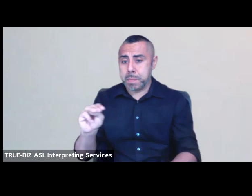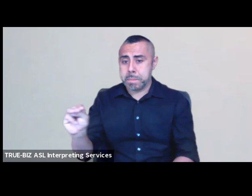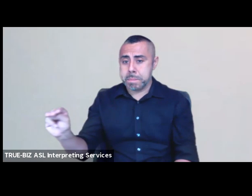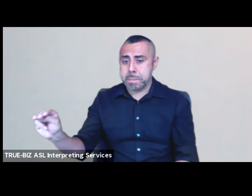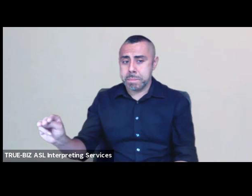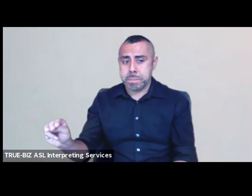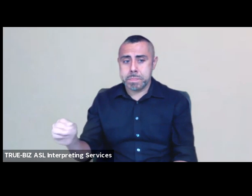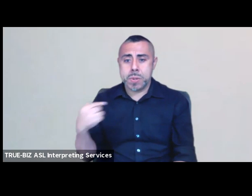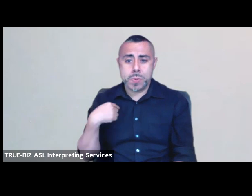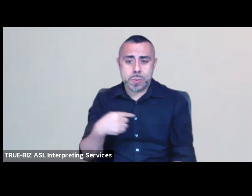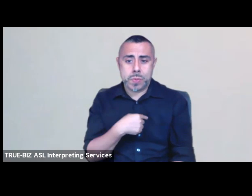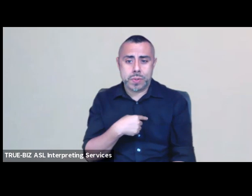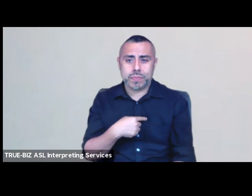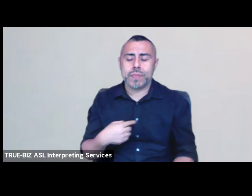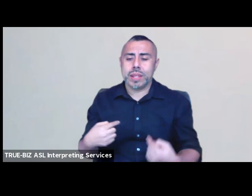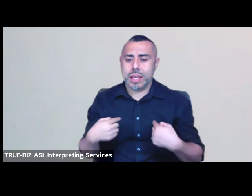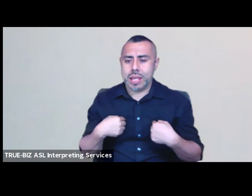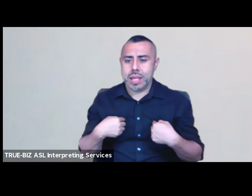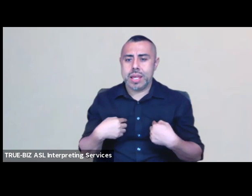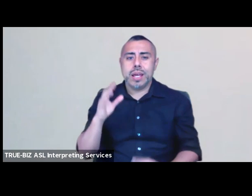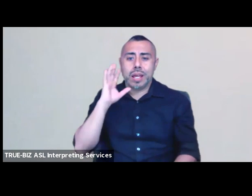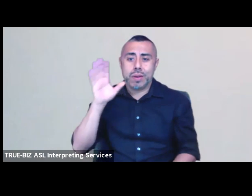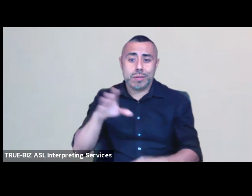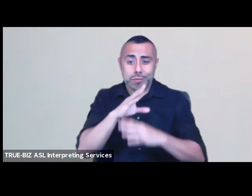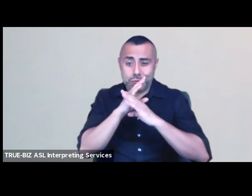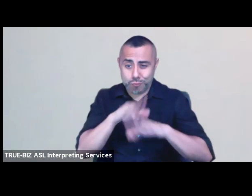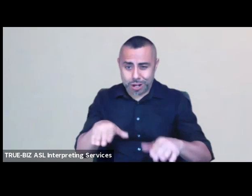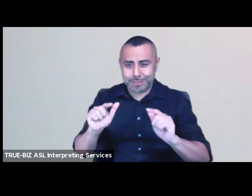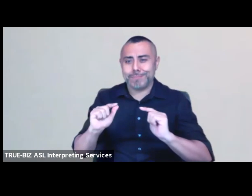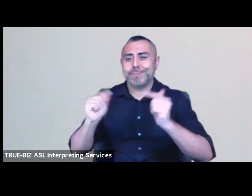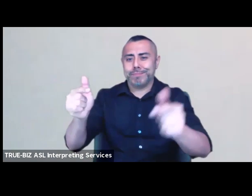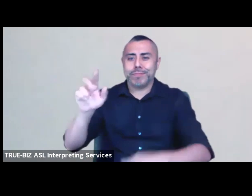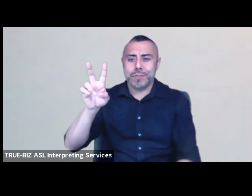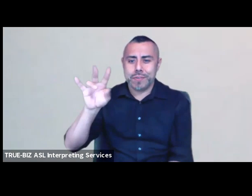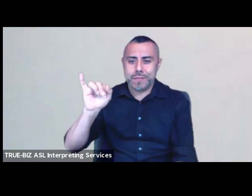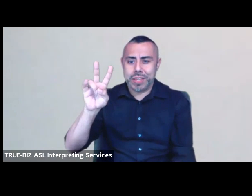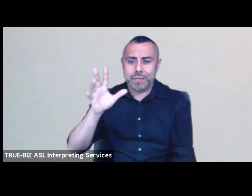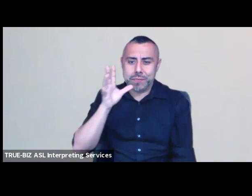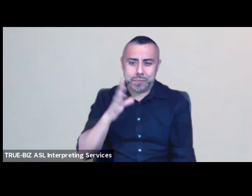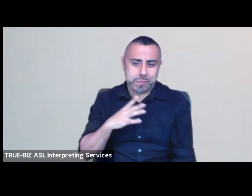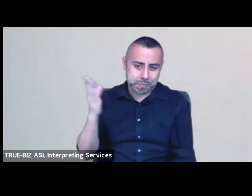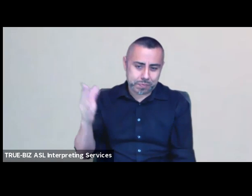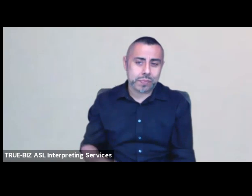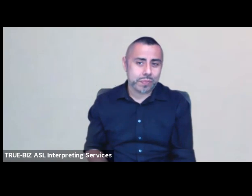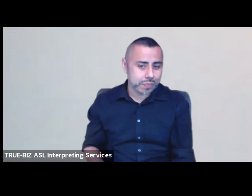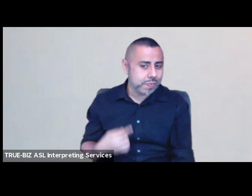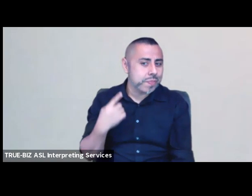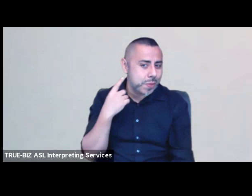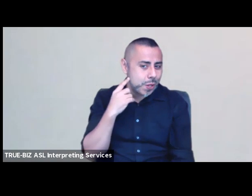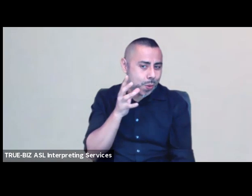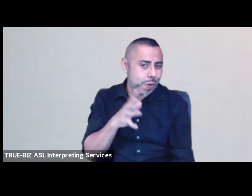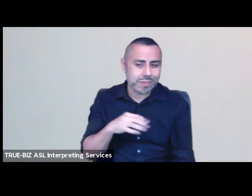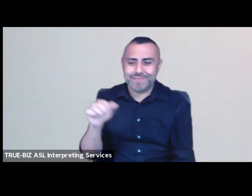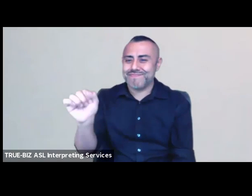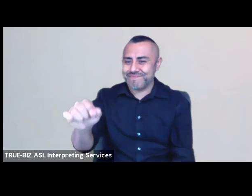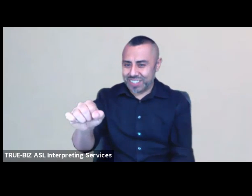I'm gonna turn this over, I'm gonna be quiet, turn it over to Viv. Yes, I think we are gonna move on